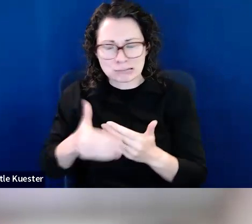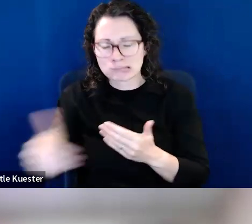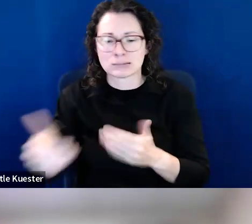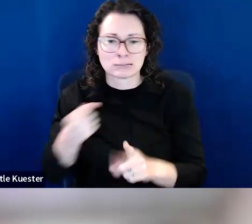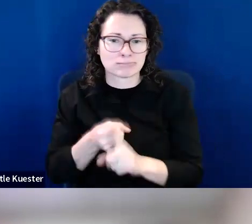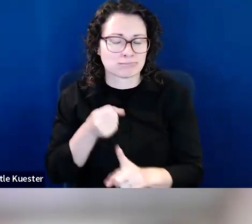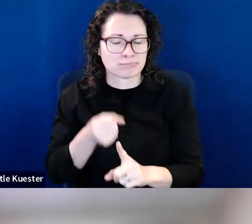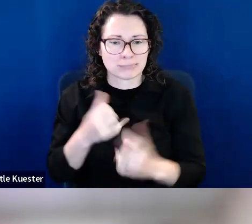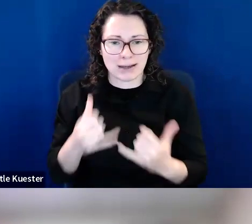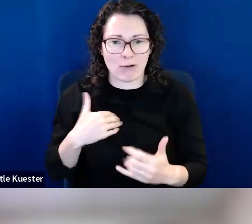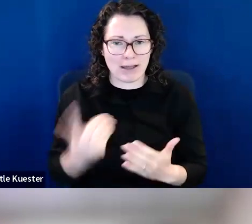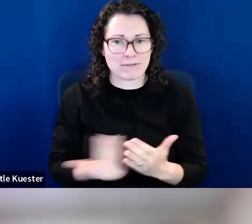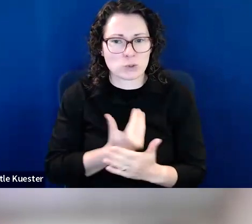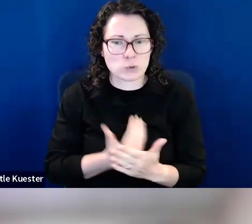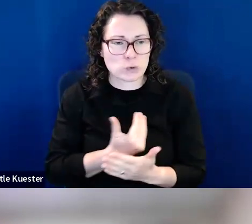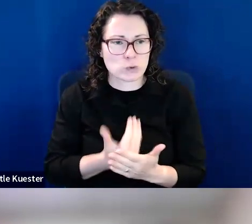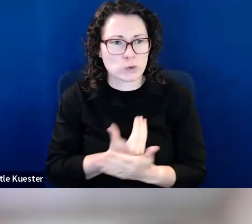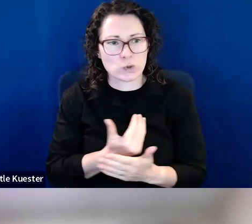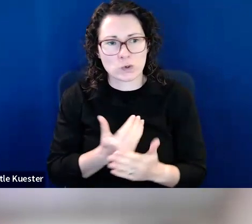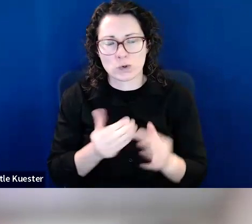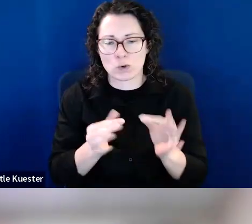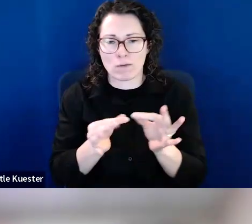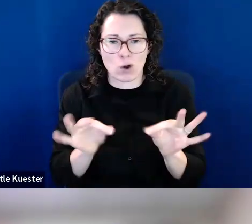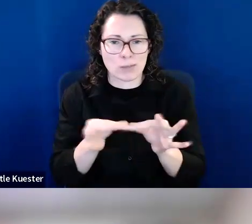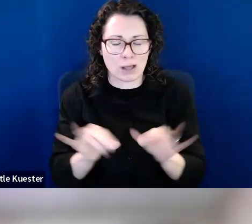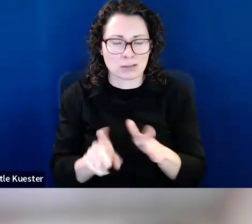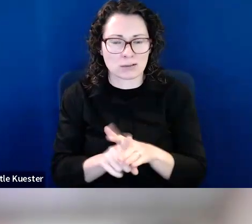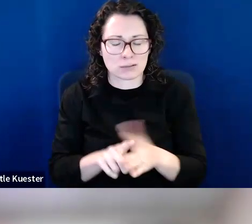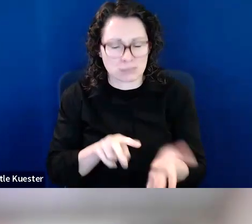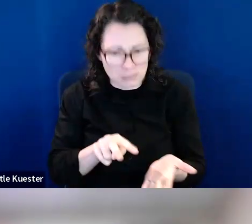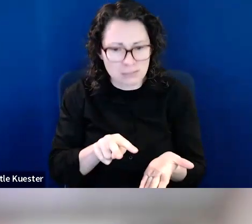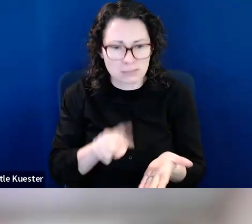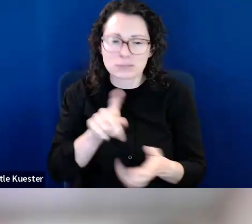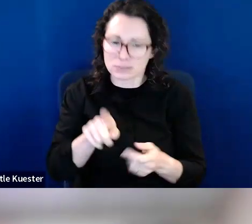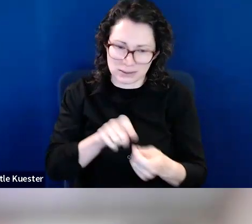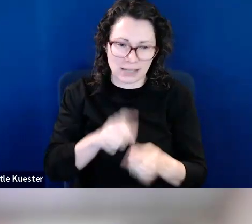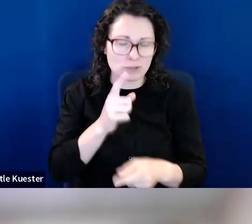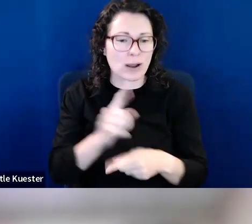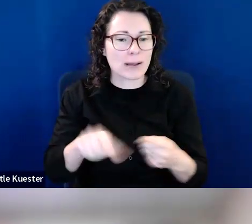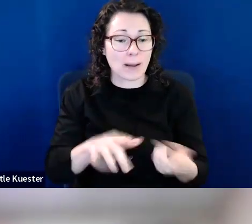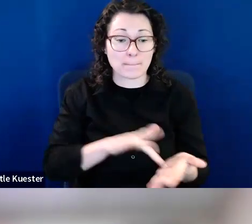you know, new um formularies that show up and you're exactly right about medications that have